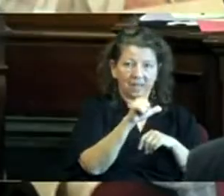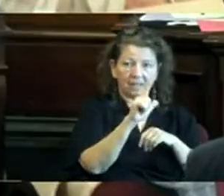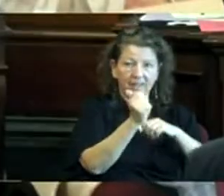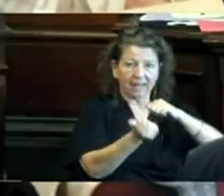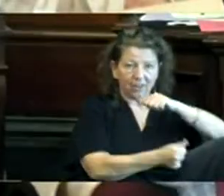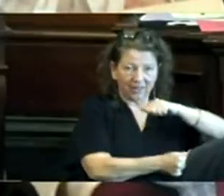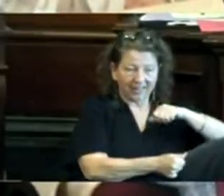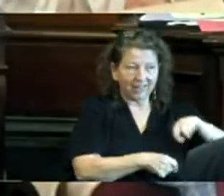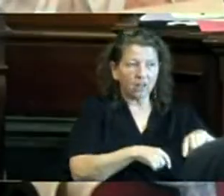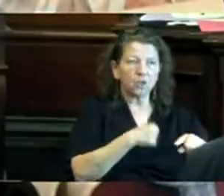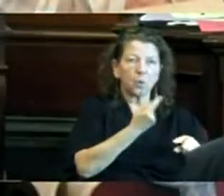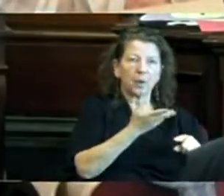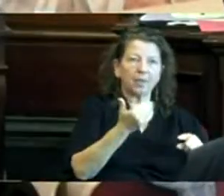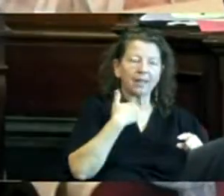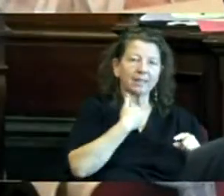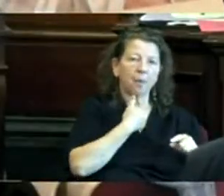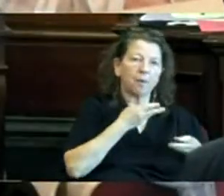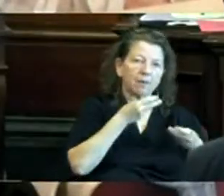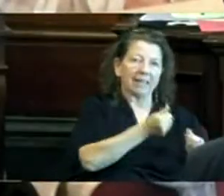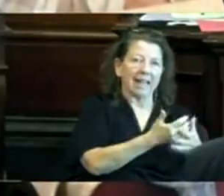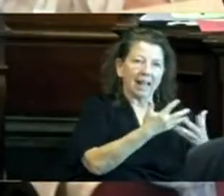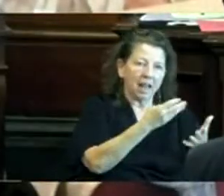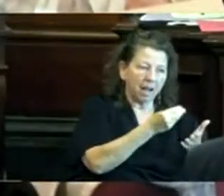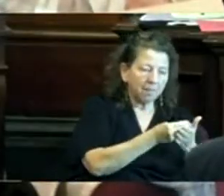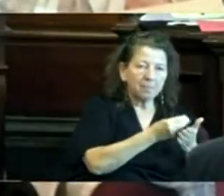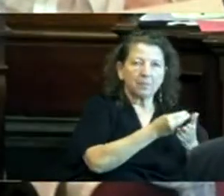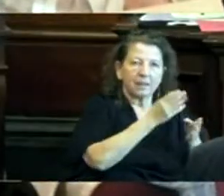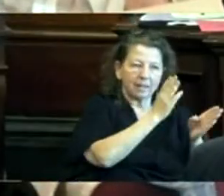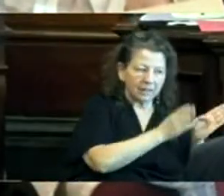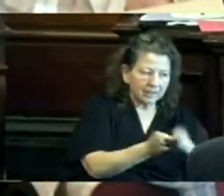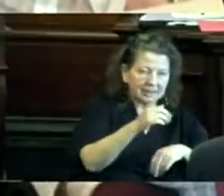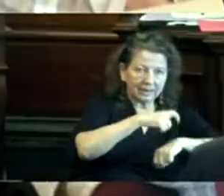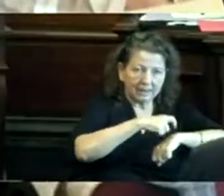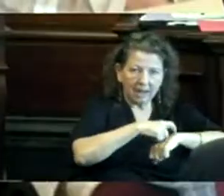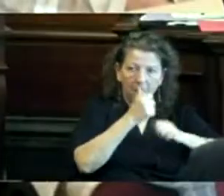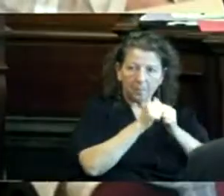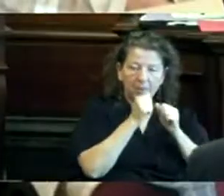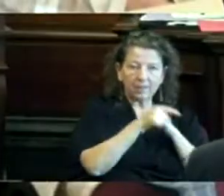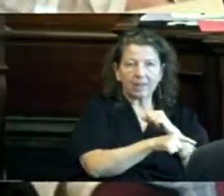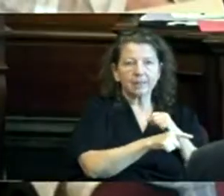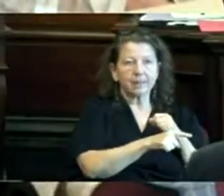was built on a landfill. And so